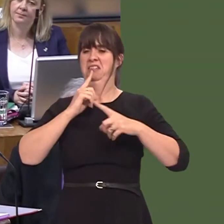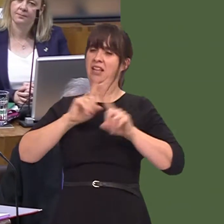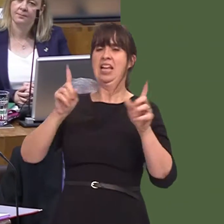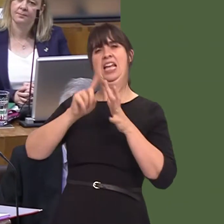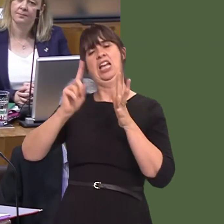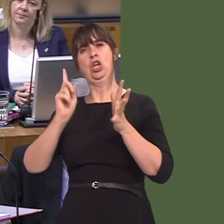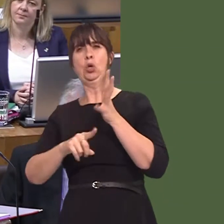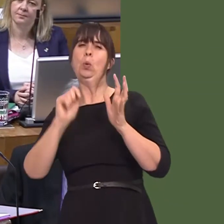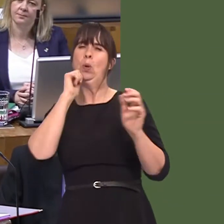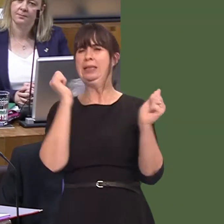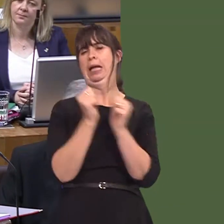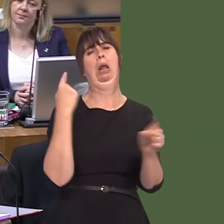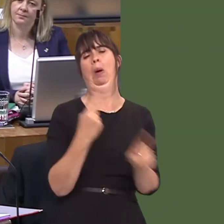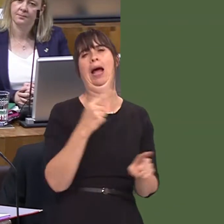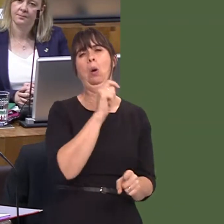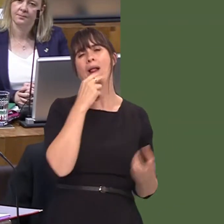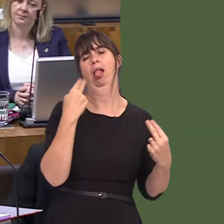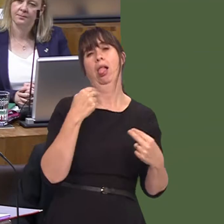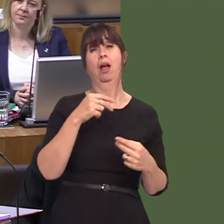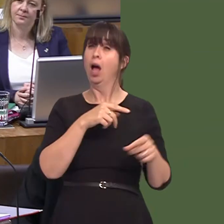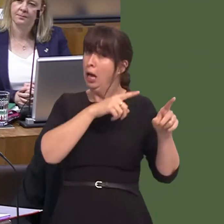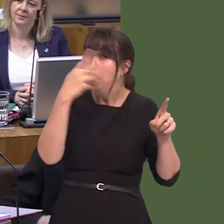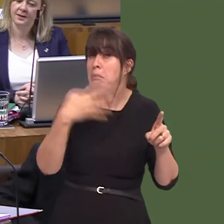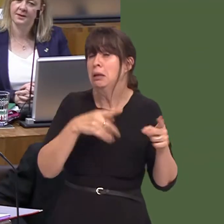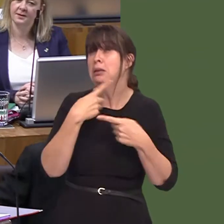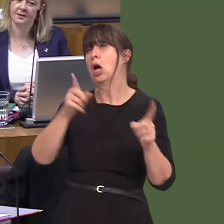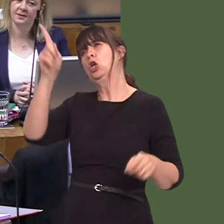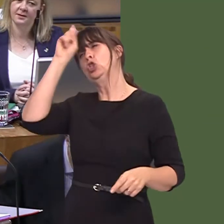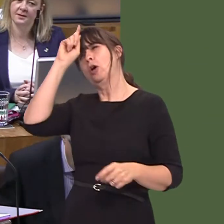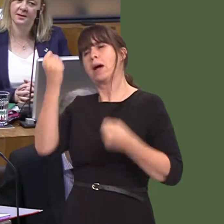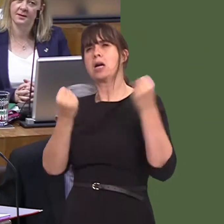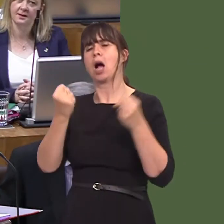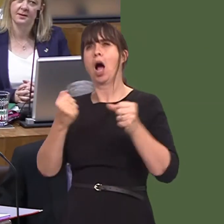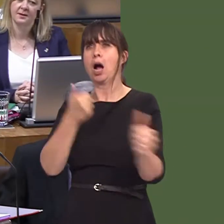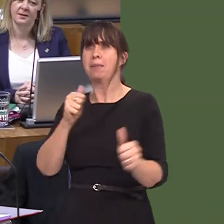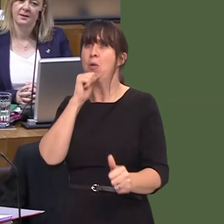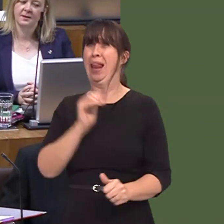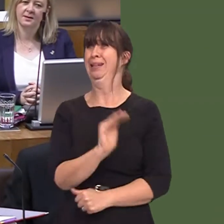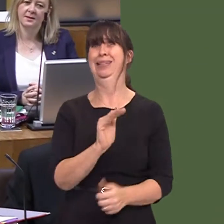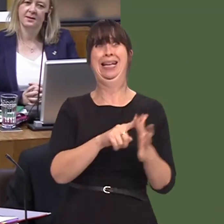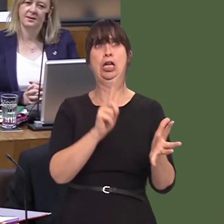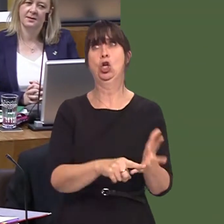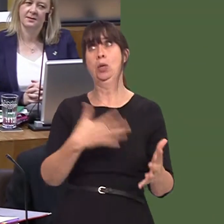the EU will do a deal with us quickly. The Germanó[Interruption.] We heard itóthe German car manufacturers will force the EU to do a deal.